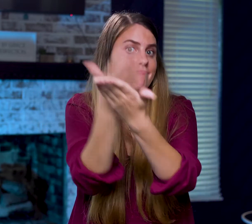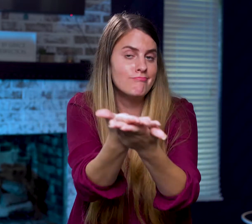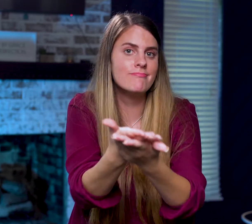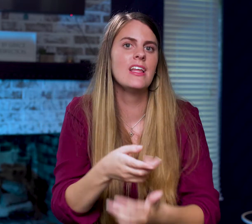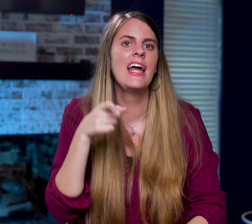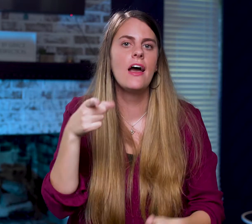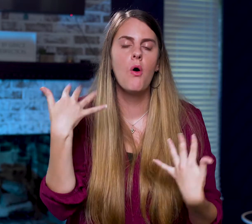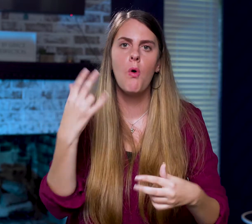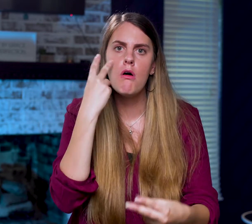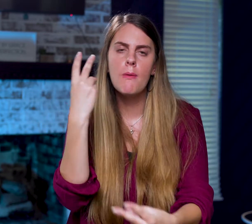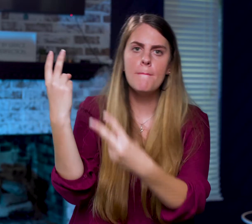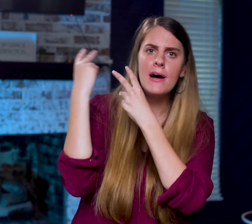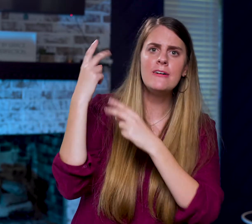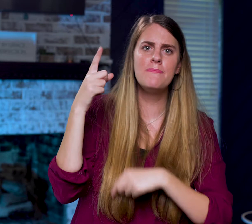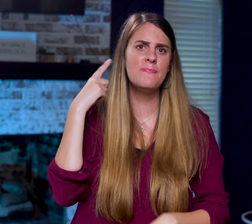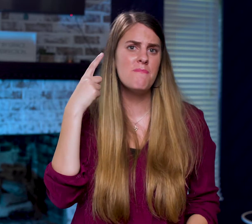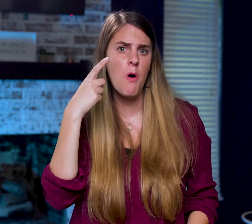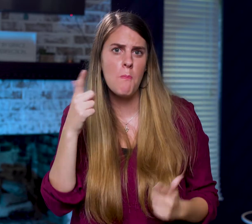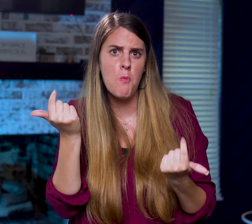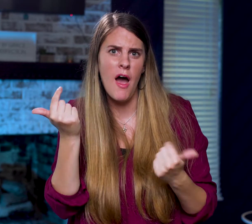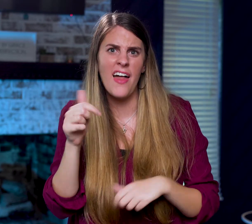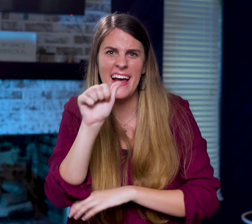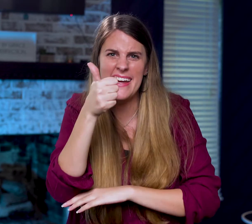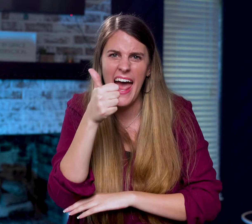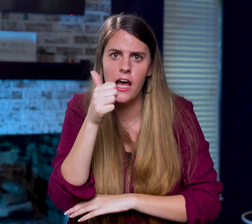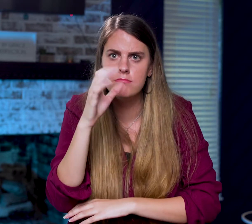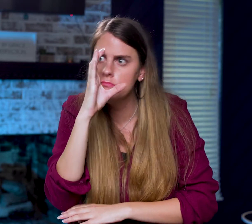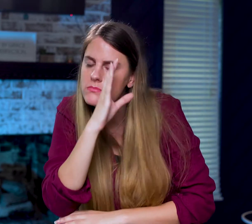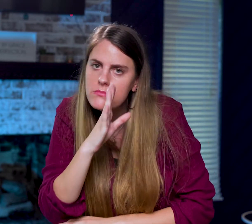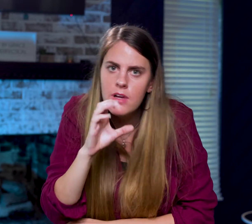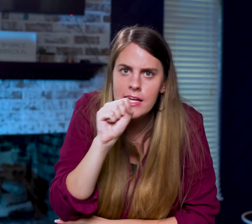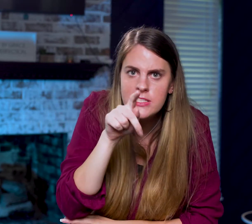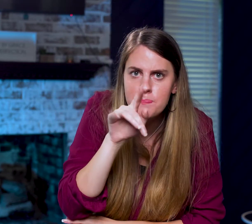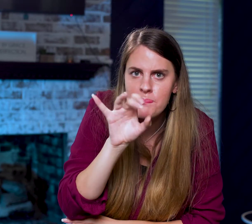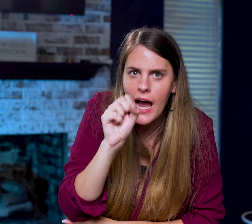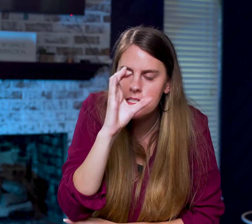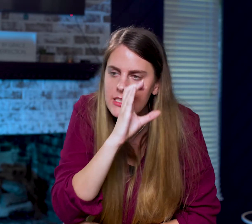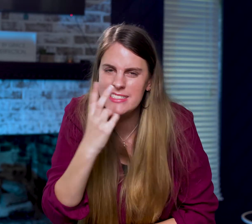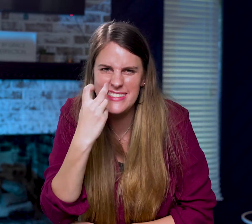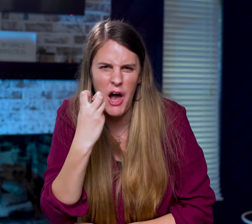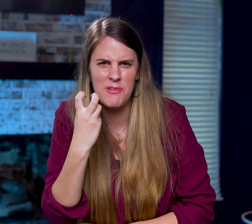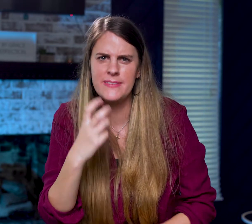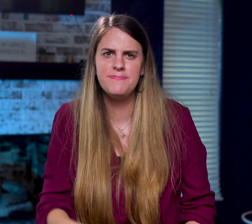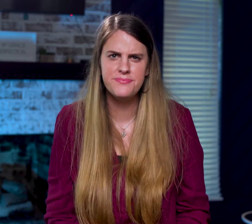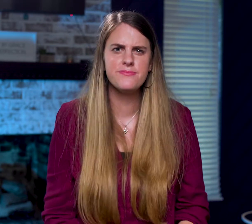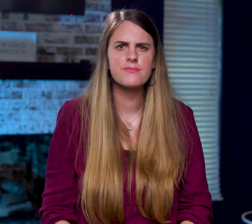He’s having flashbacks from when the 10 spies doubted.